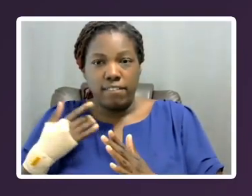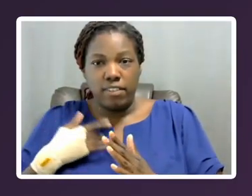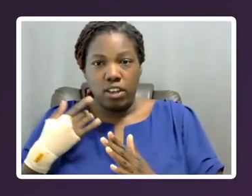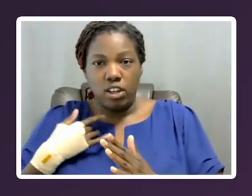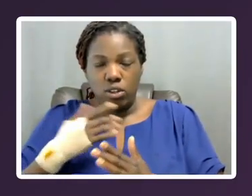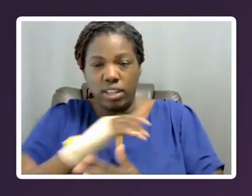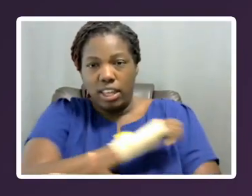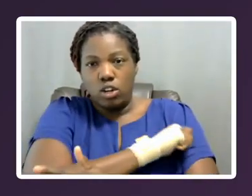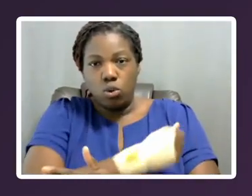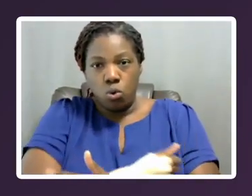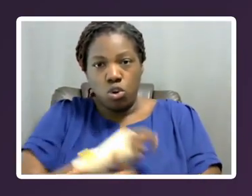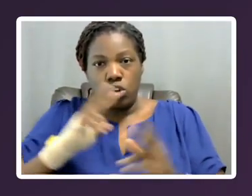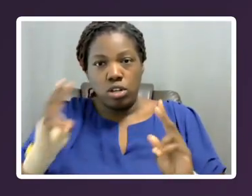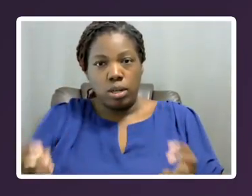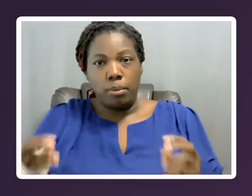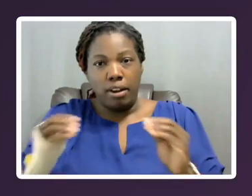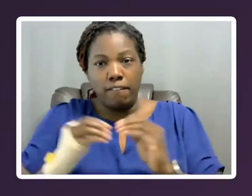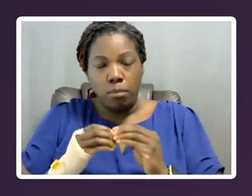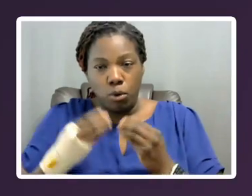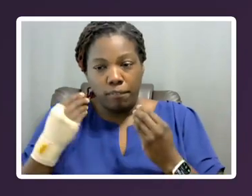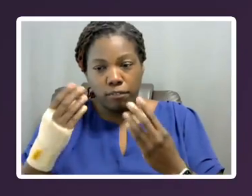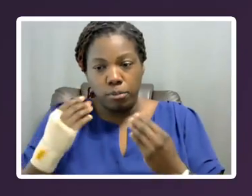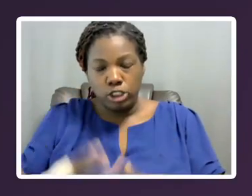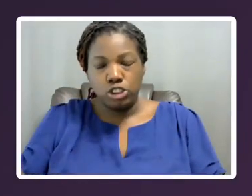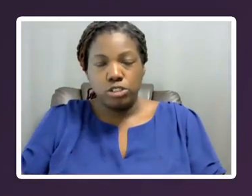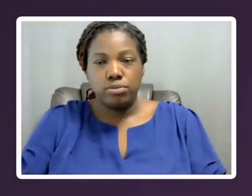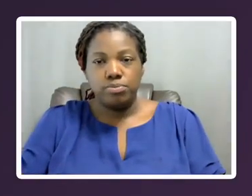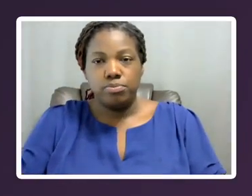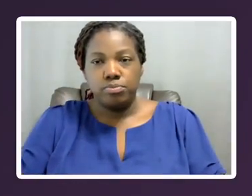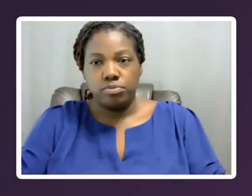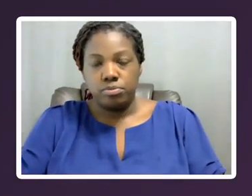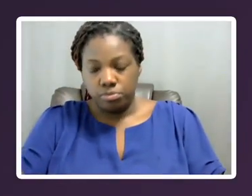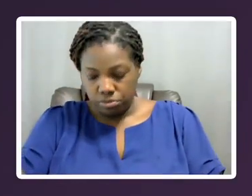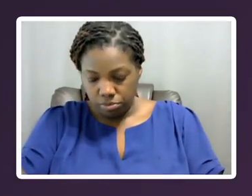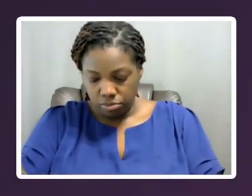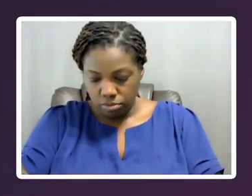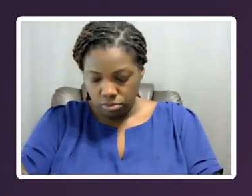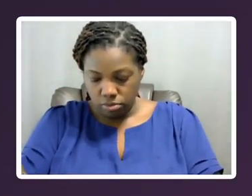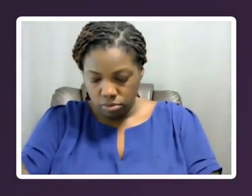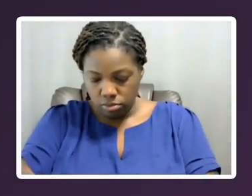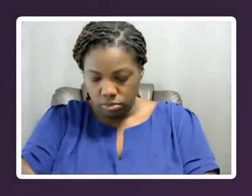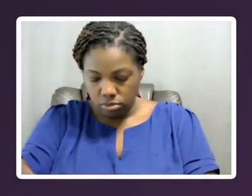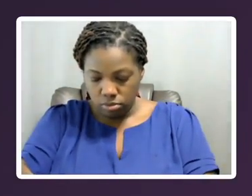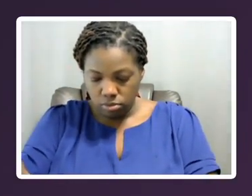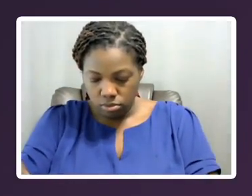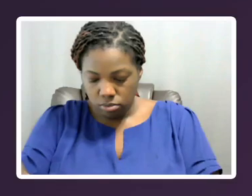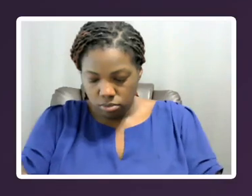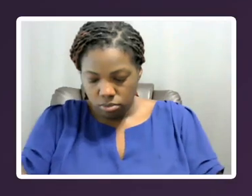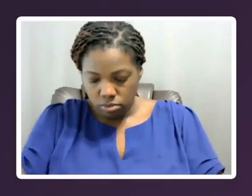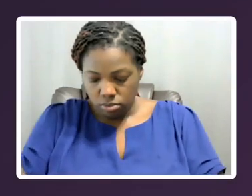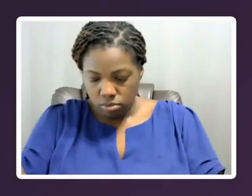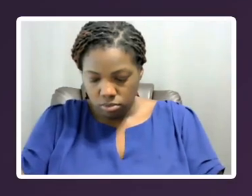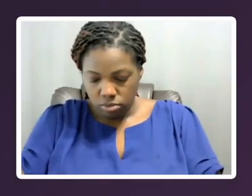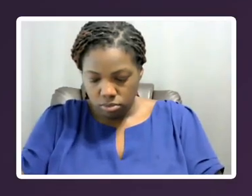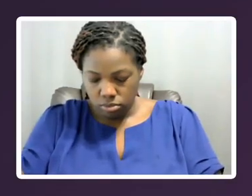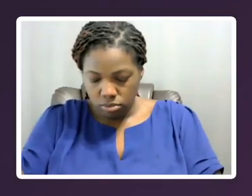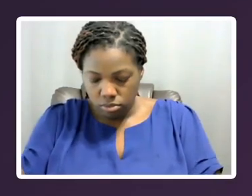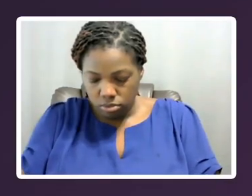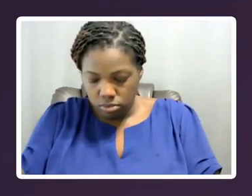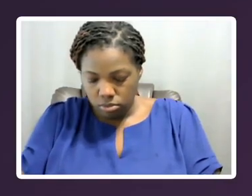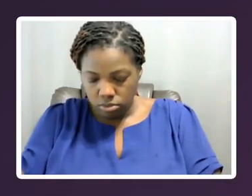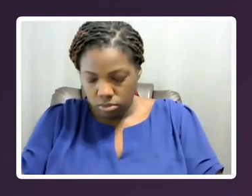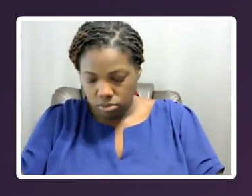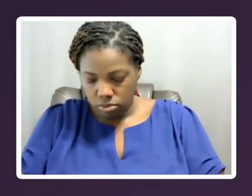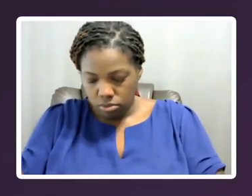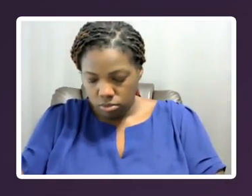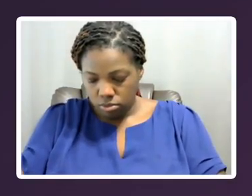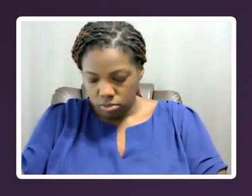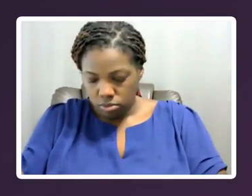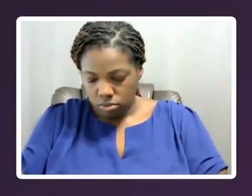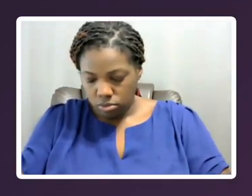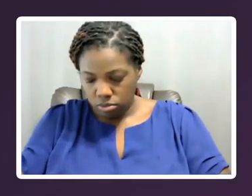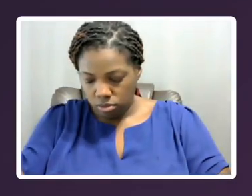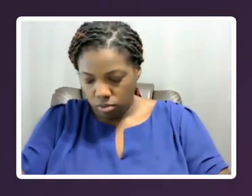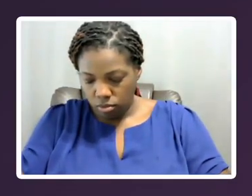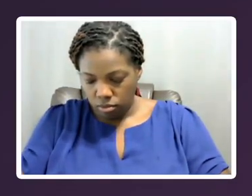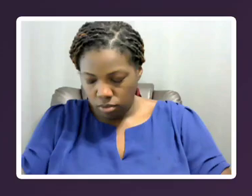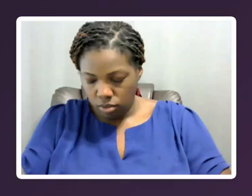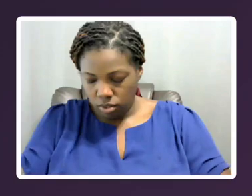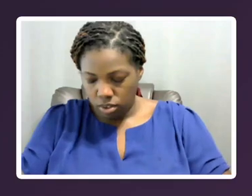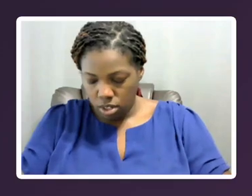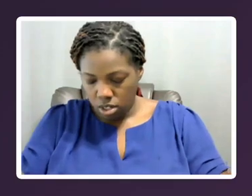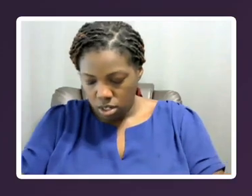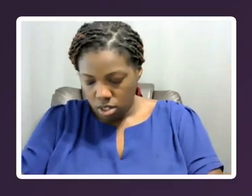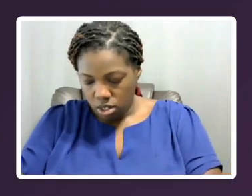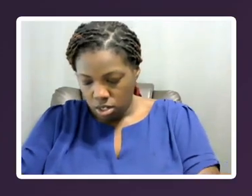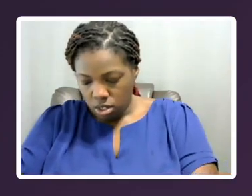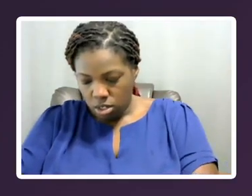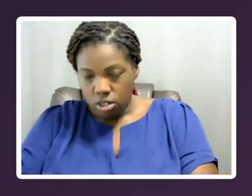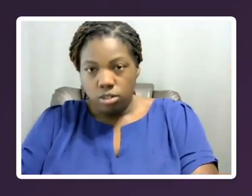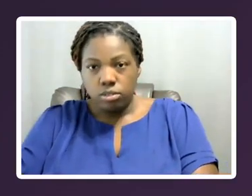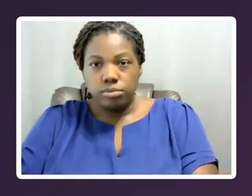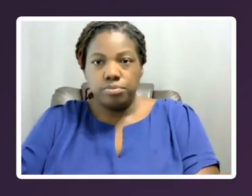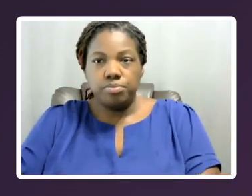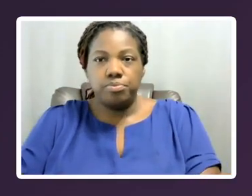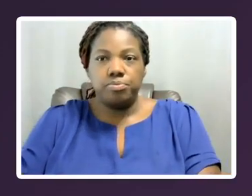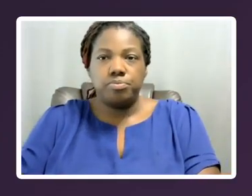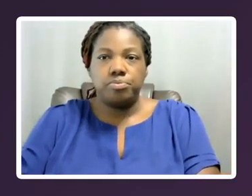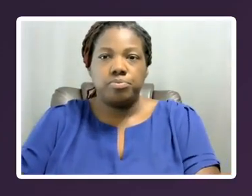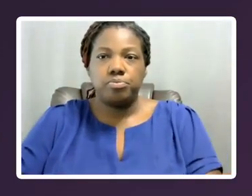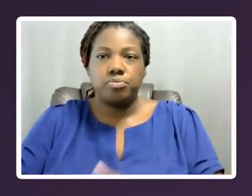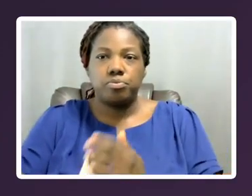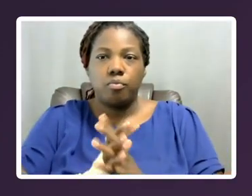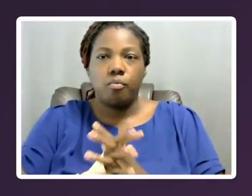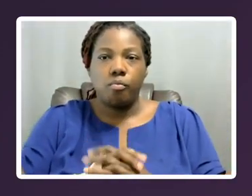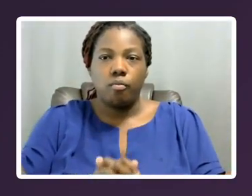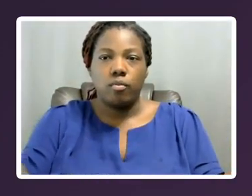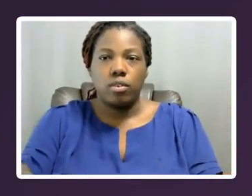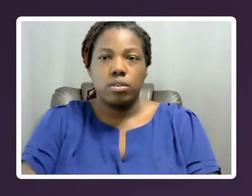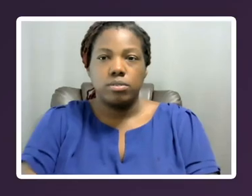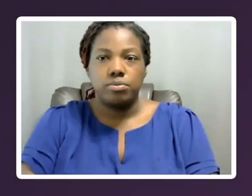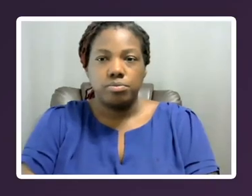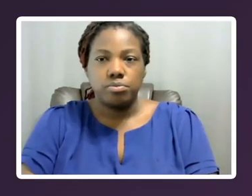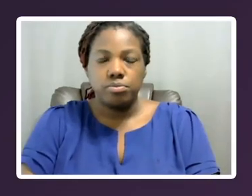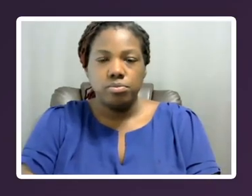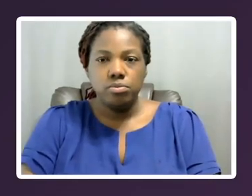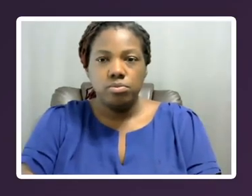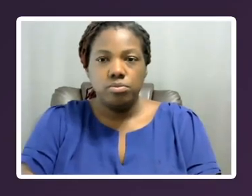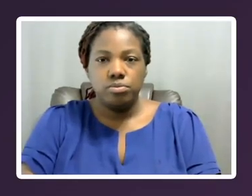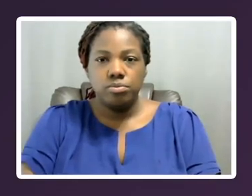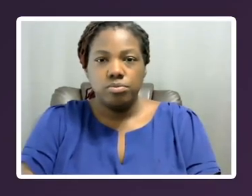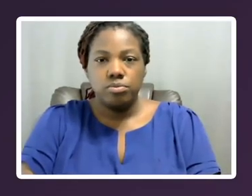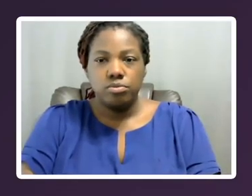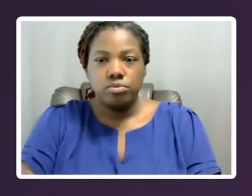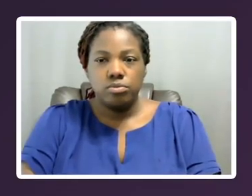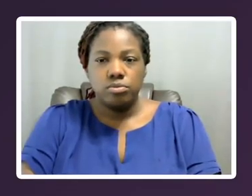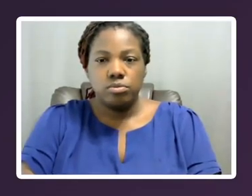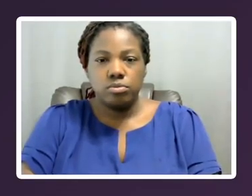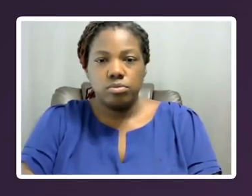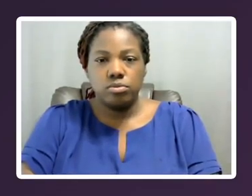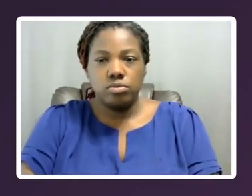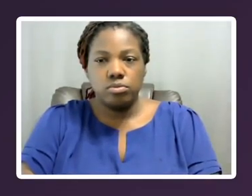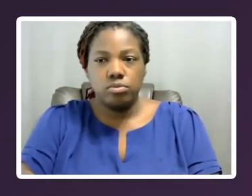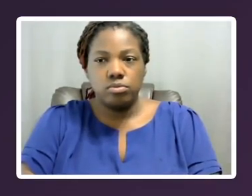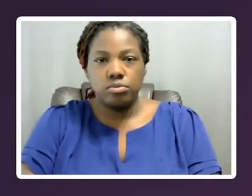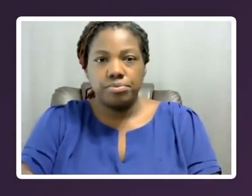give them more insight. Eden Cho: